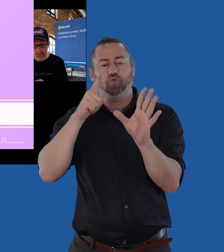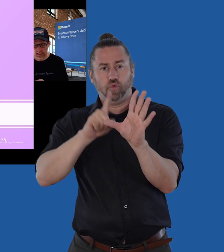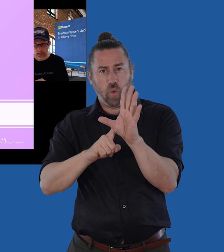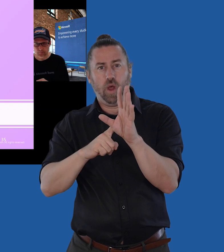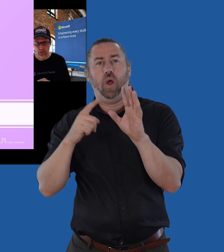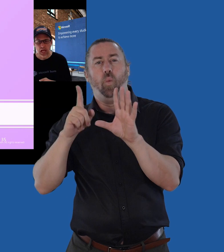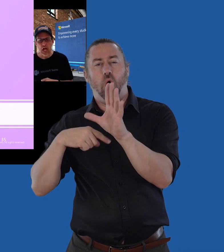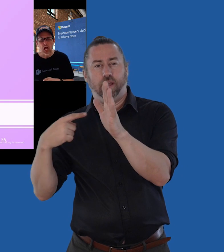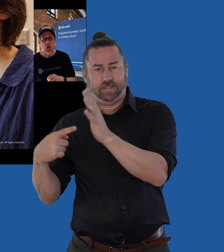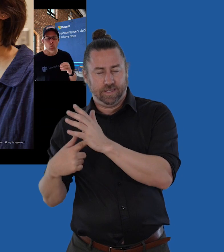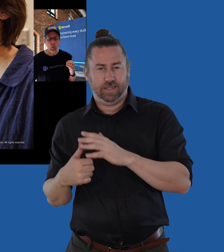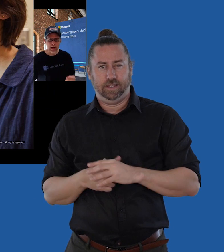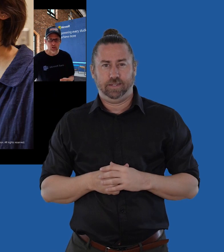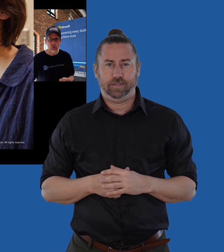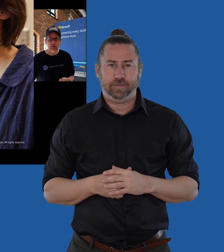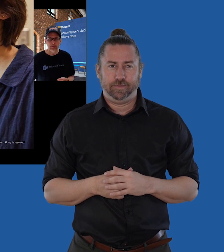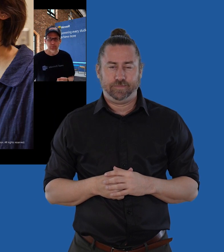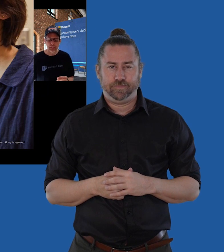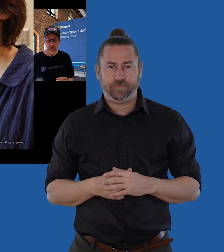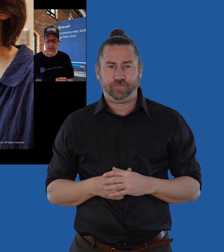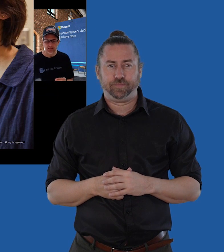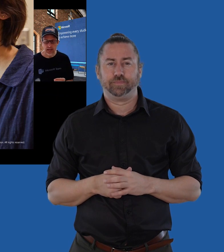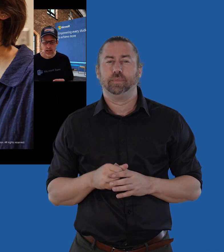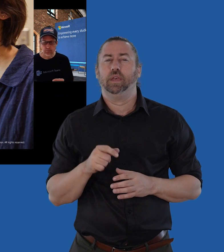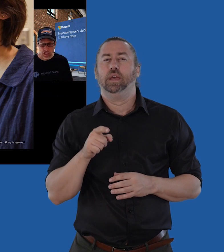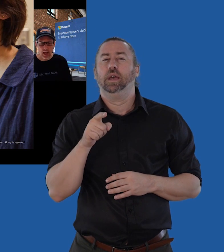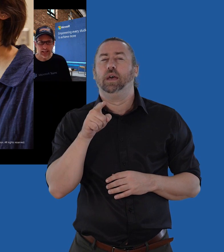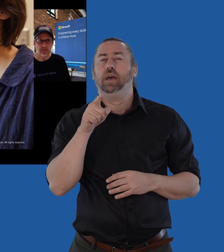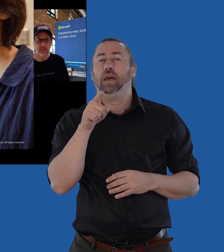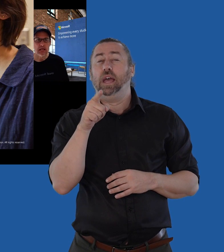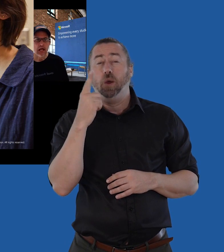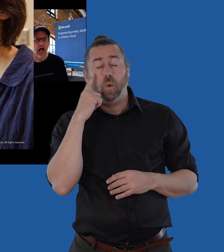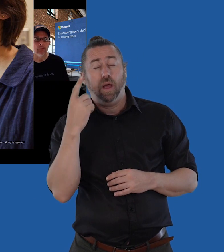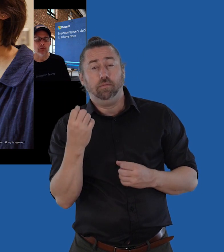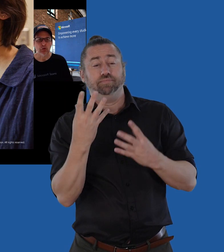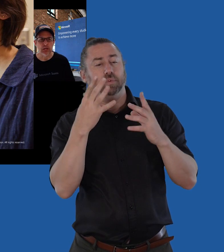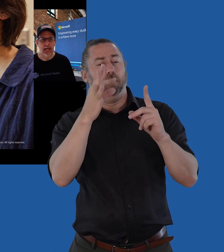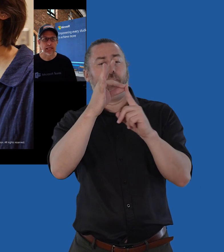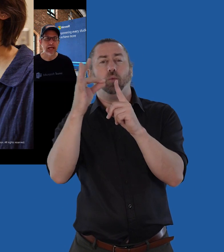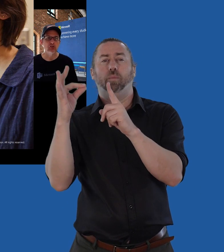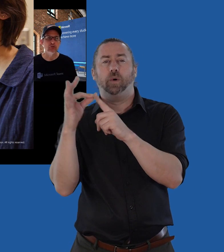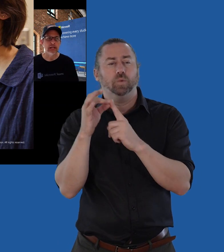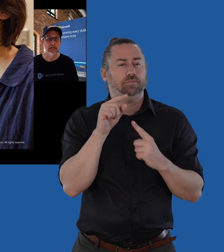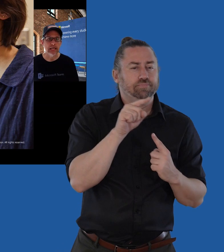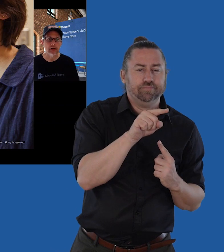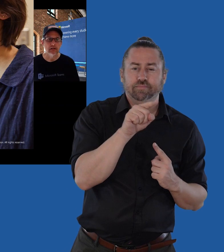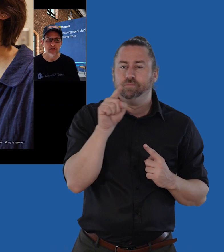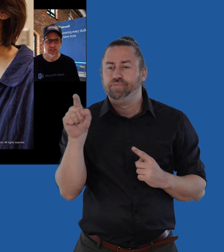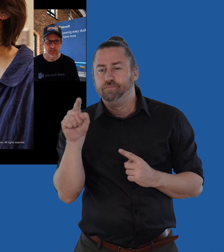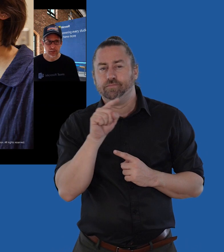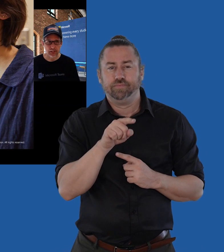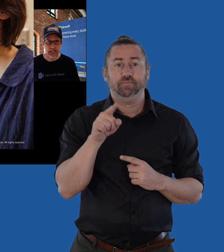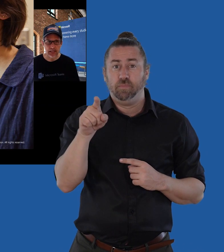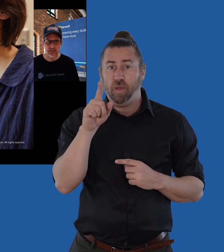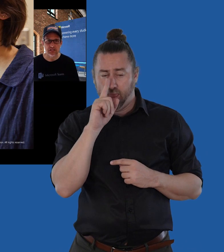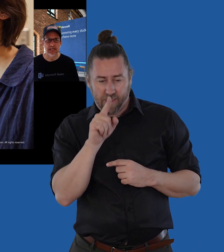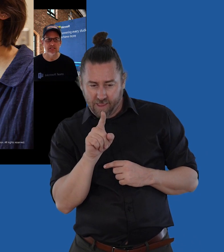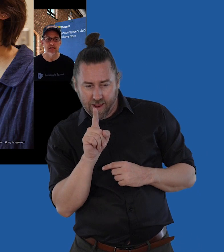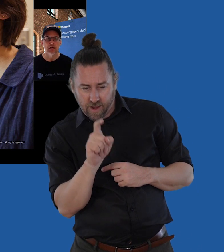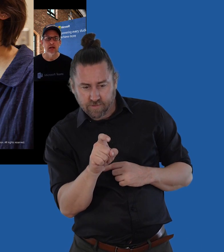When you grab these slides, you can get a direct link to the Disability Answers Desk,